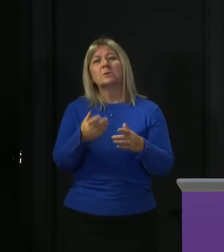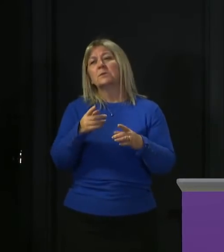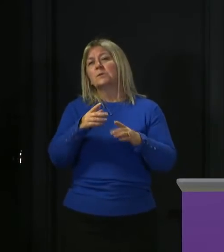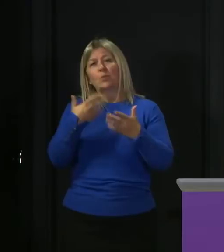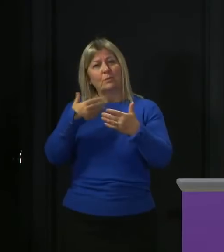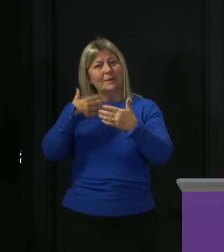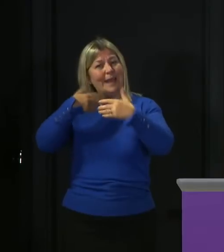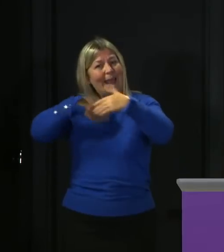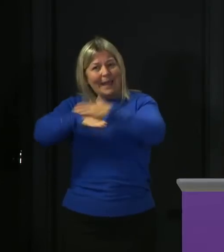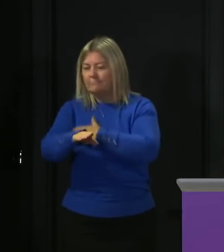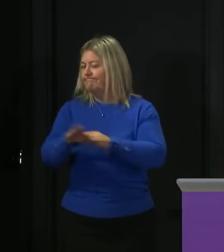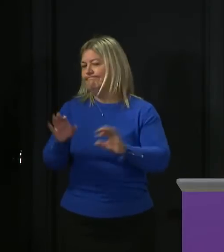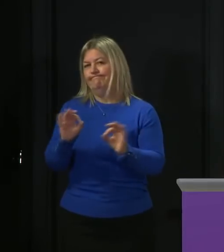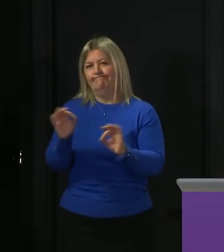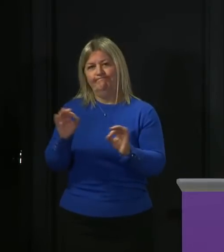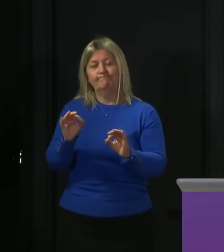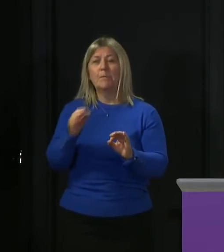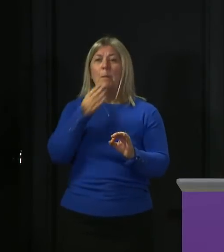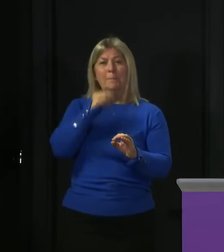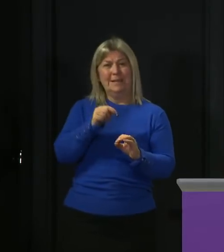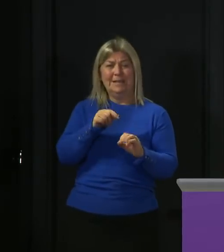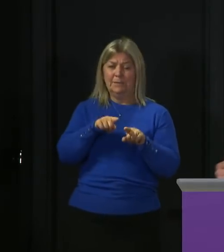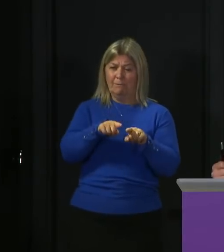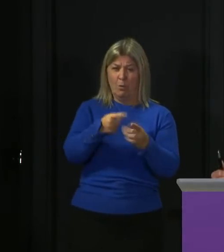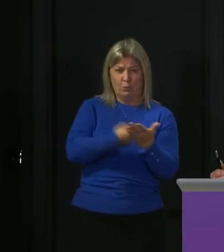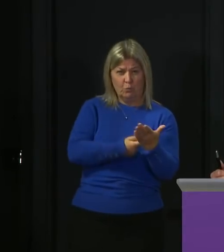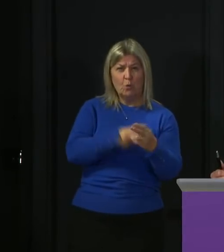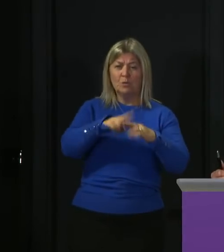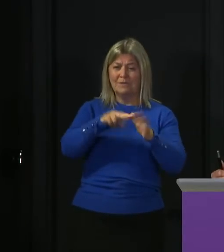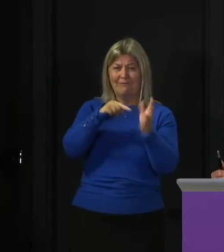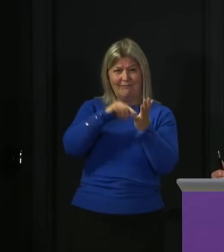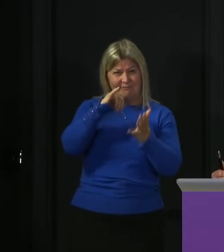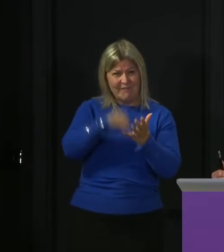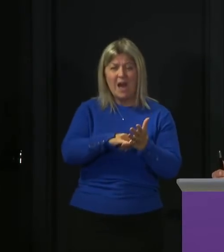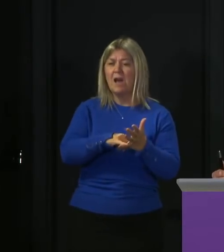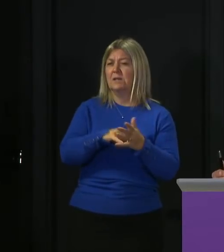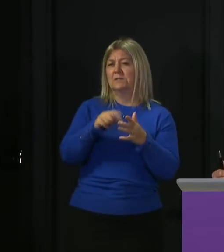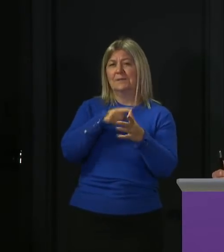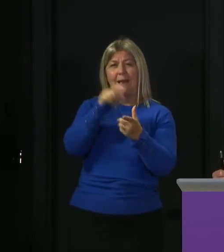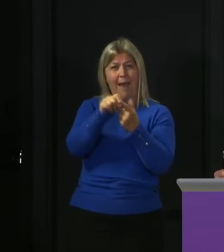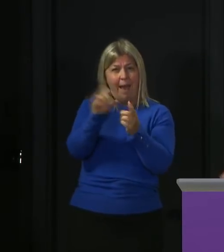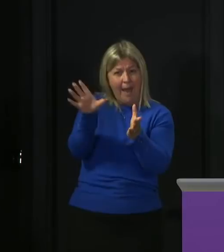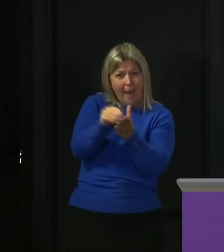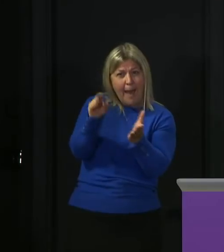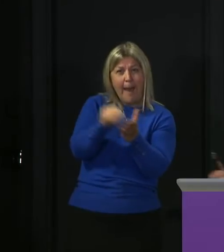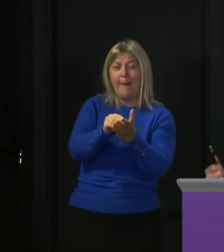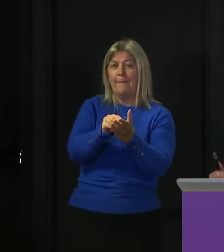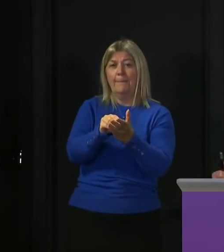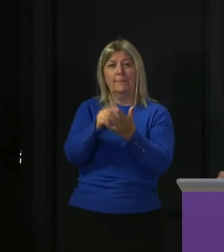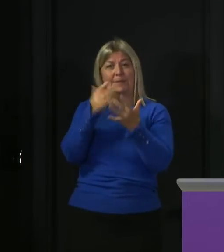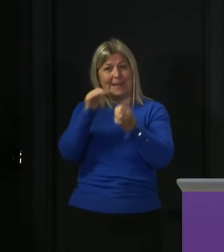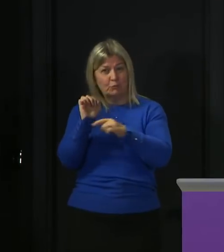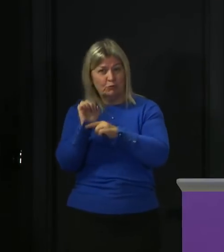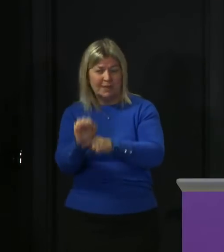your phone if that is possible for you, and FACTS, in everything you do, everywhere you go; remember